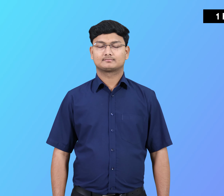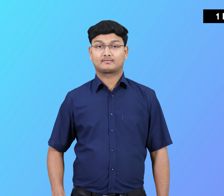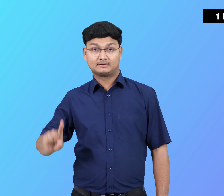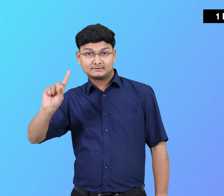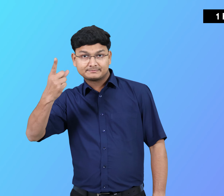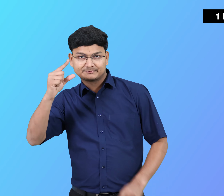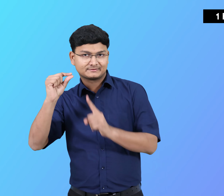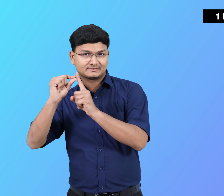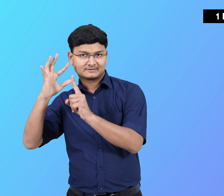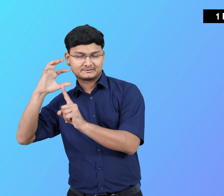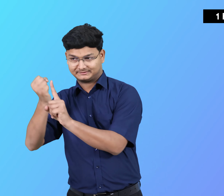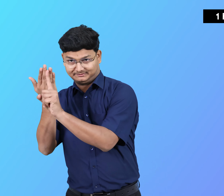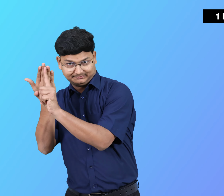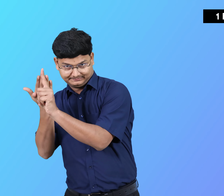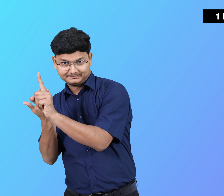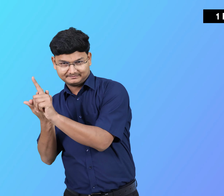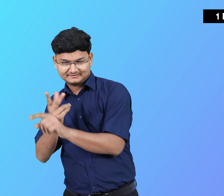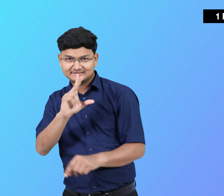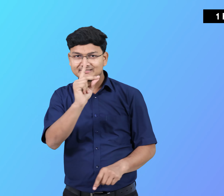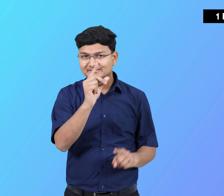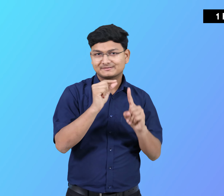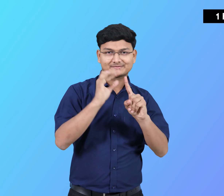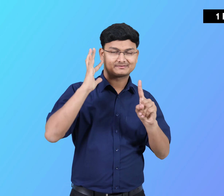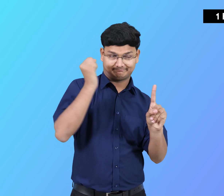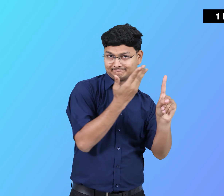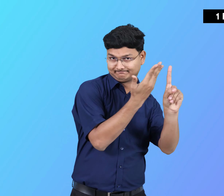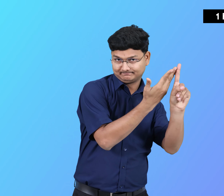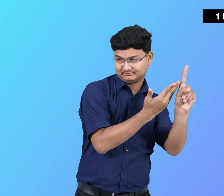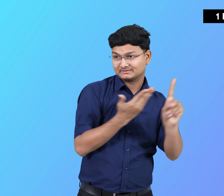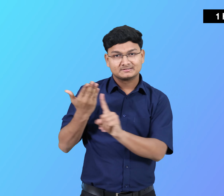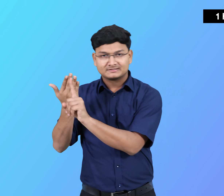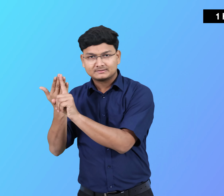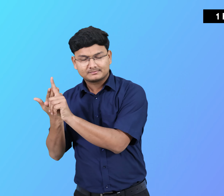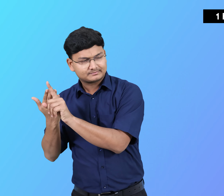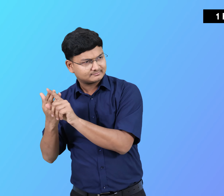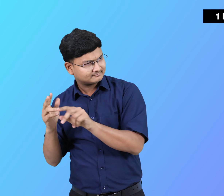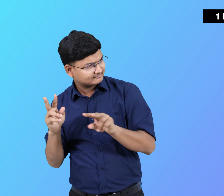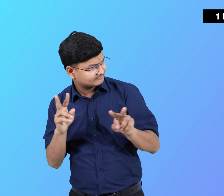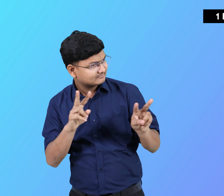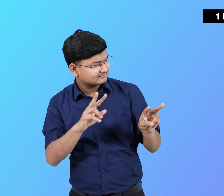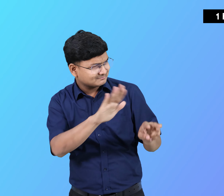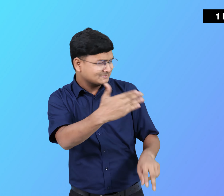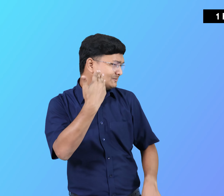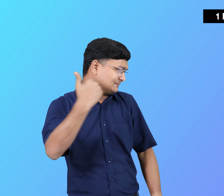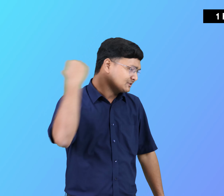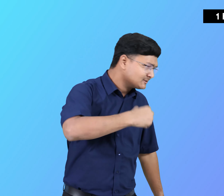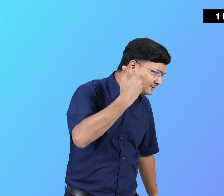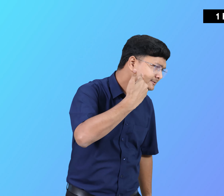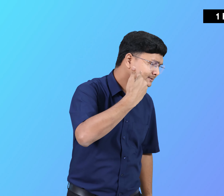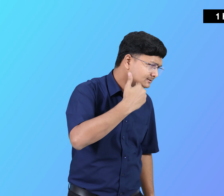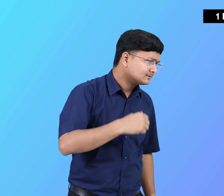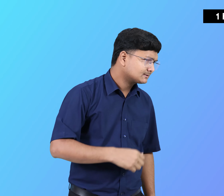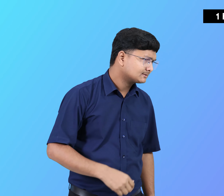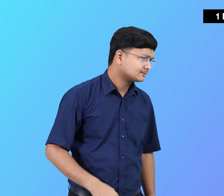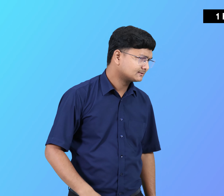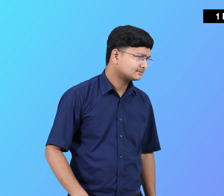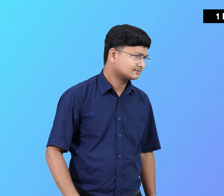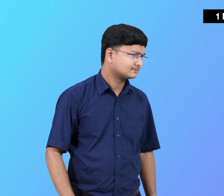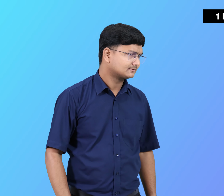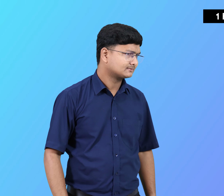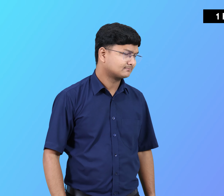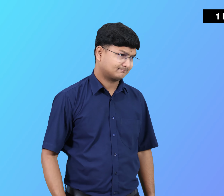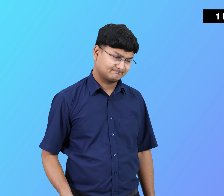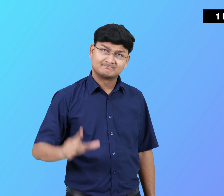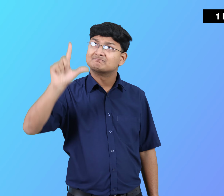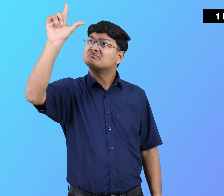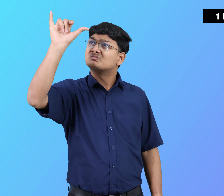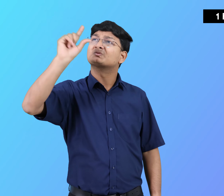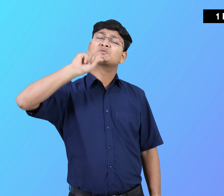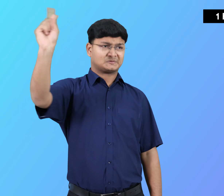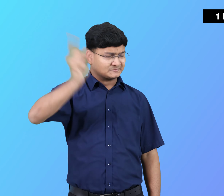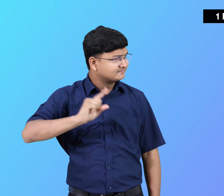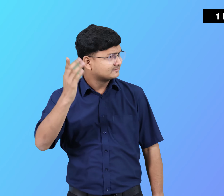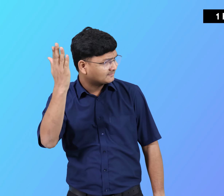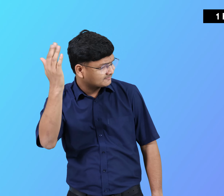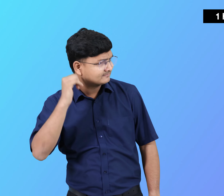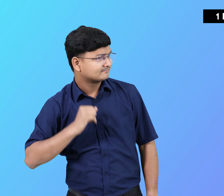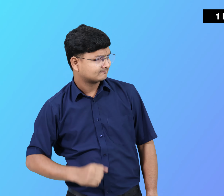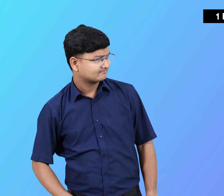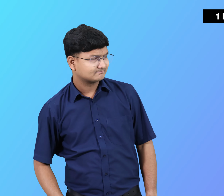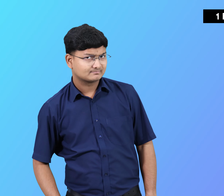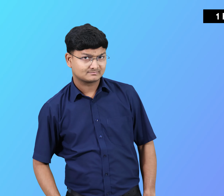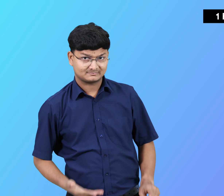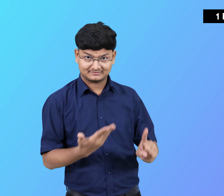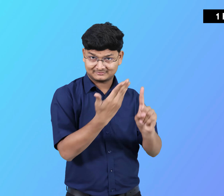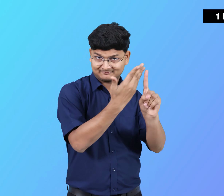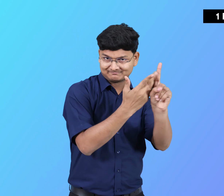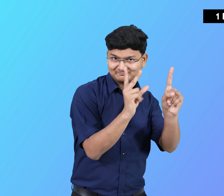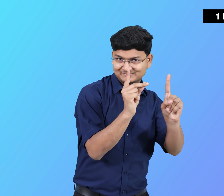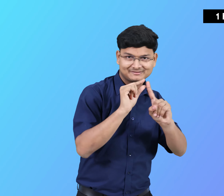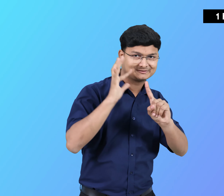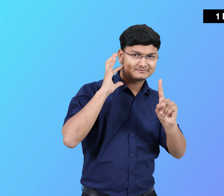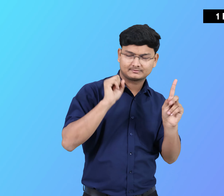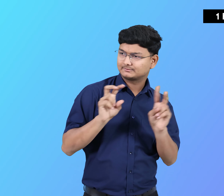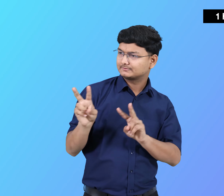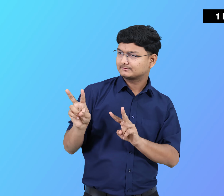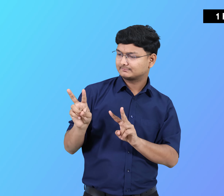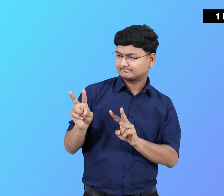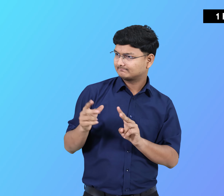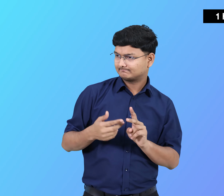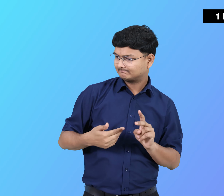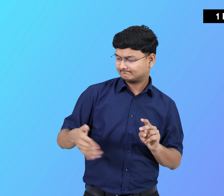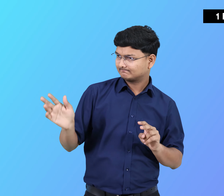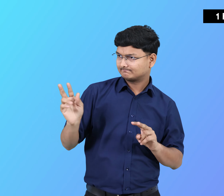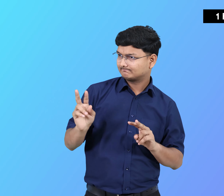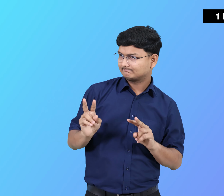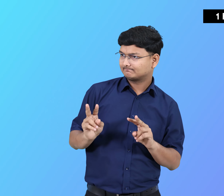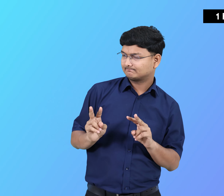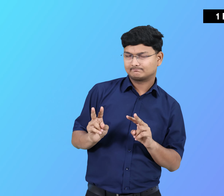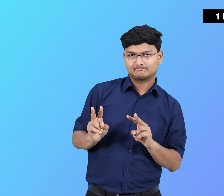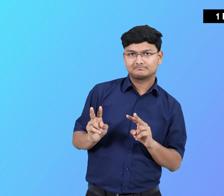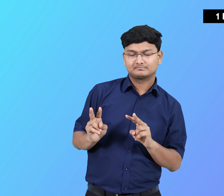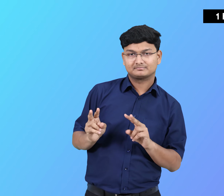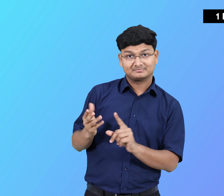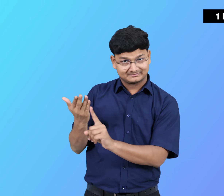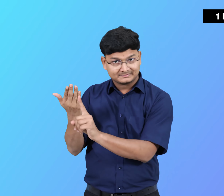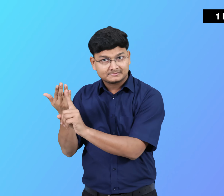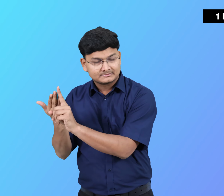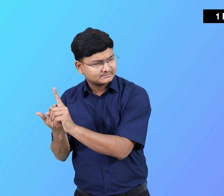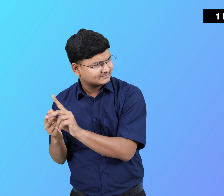One of the prophets told another prophet, “Hit me!” He said that because the LORD had commanded it. But the other prophet refused to hit him.